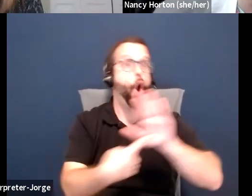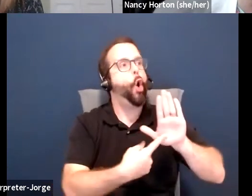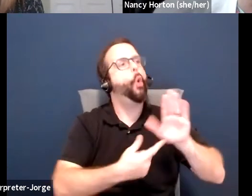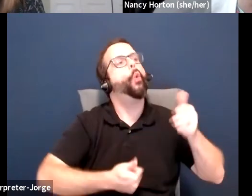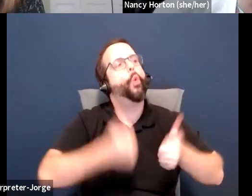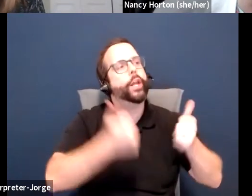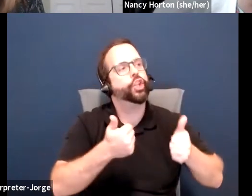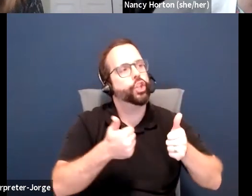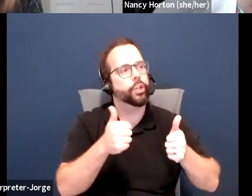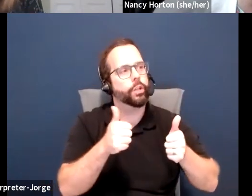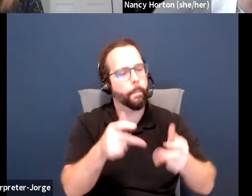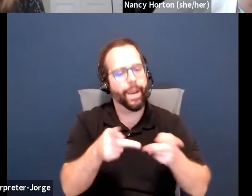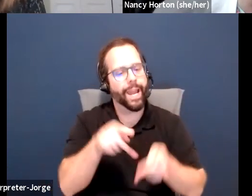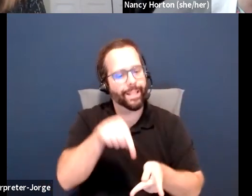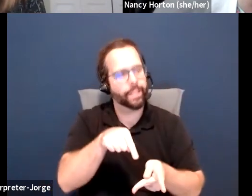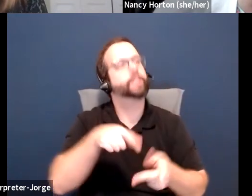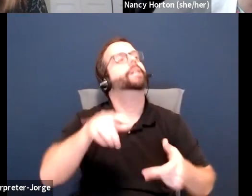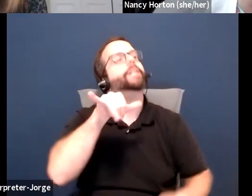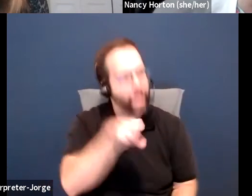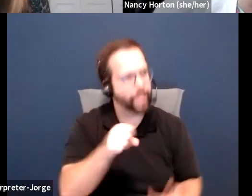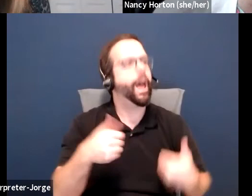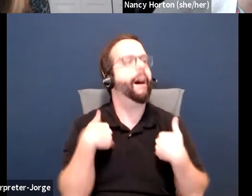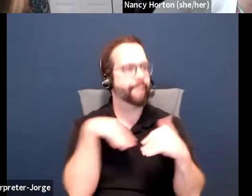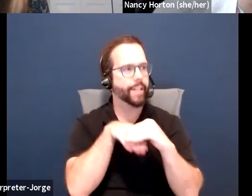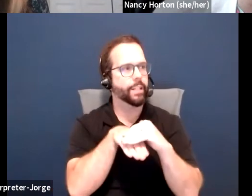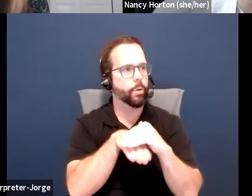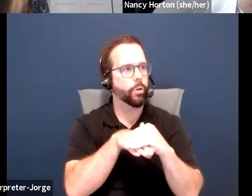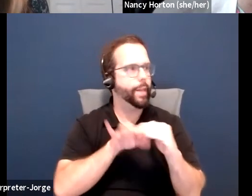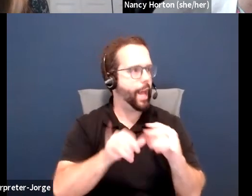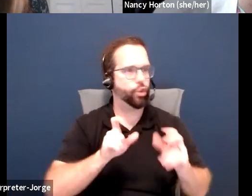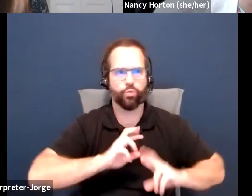must be accessible and information about which sites are accessible should